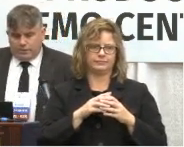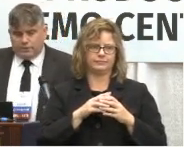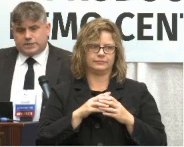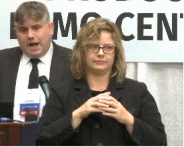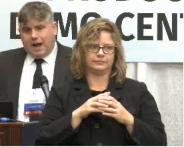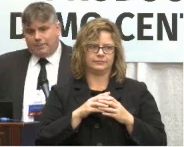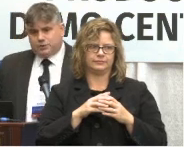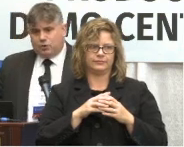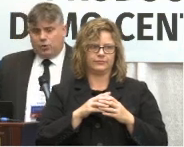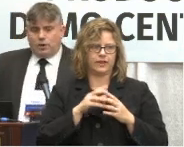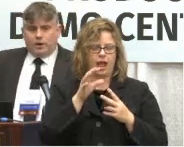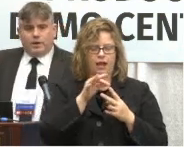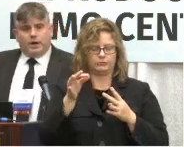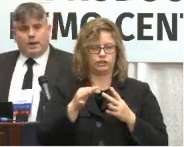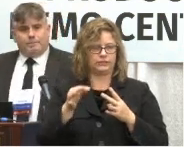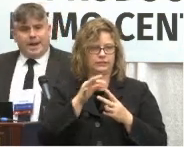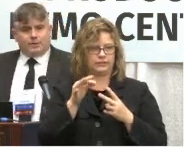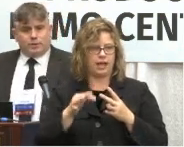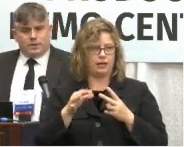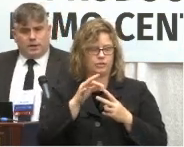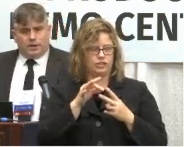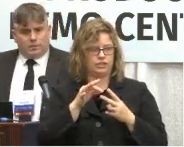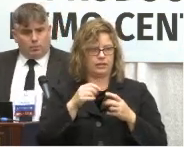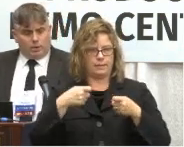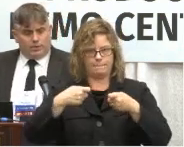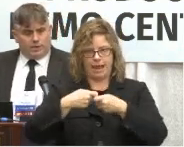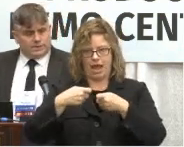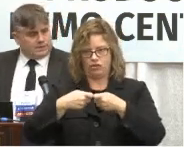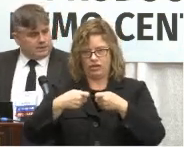There's an optional battery with this